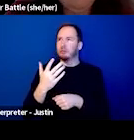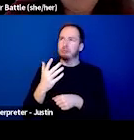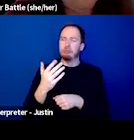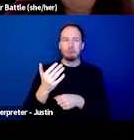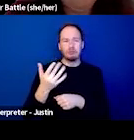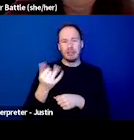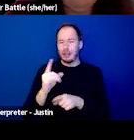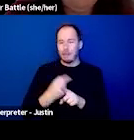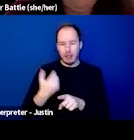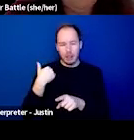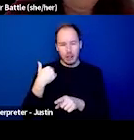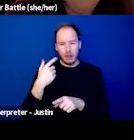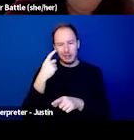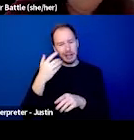like right after kind of the first COVID,